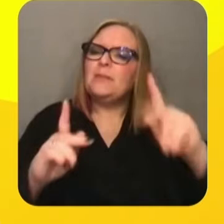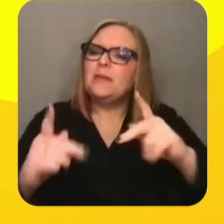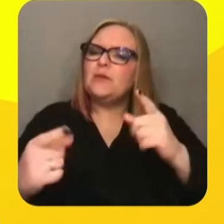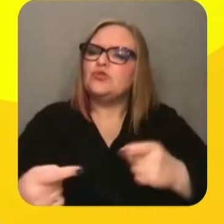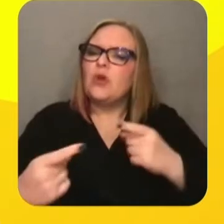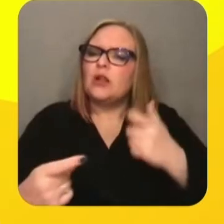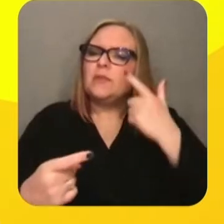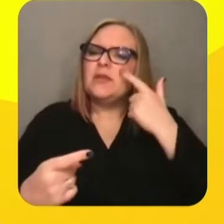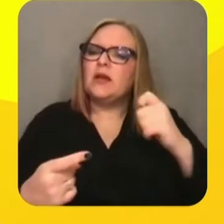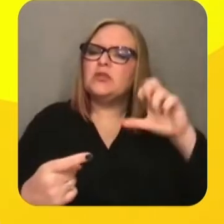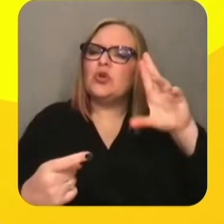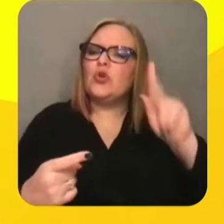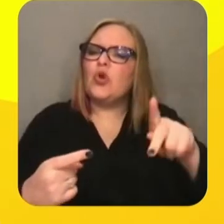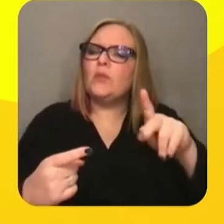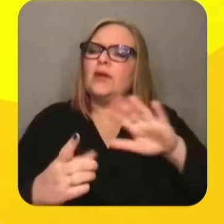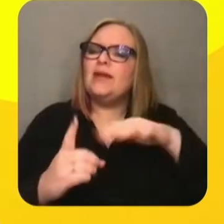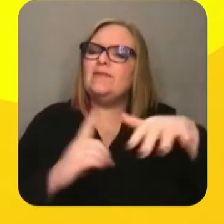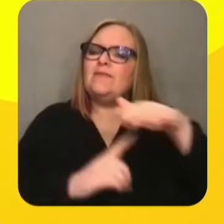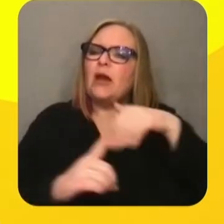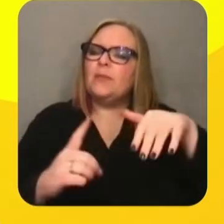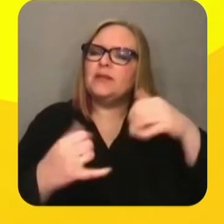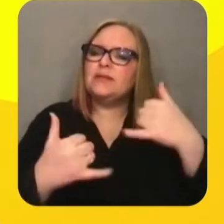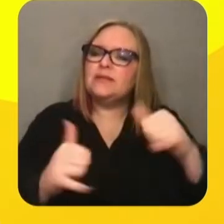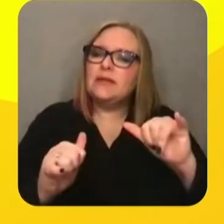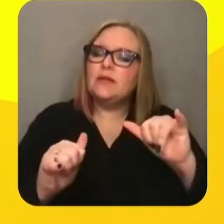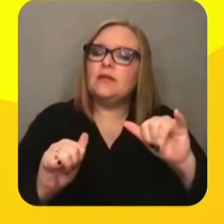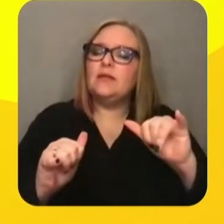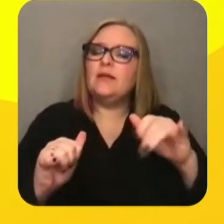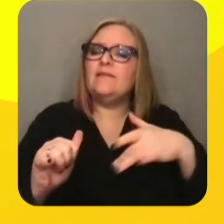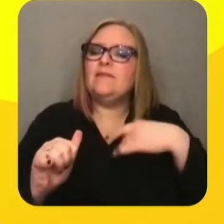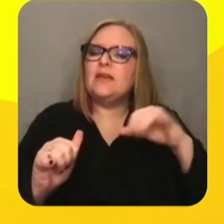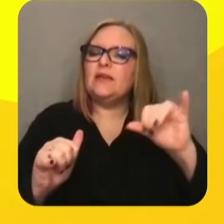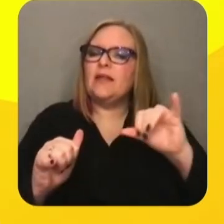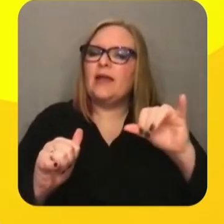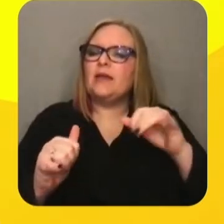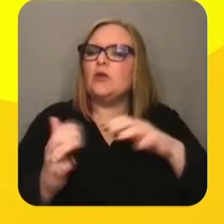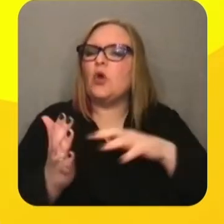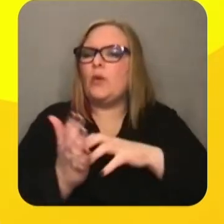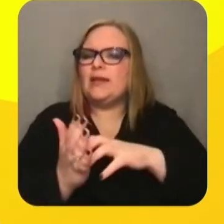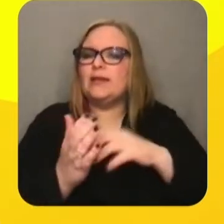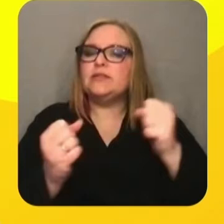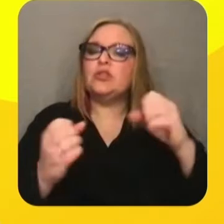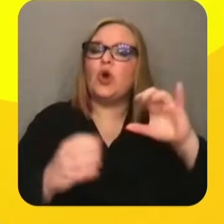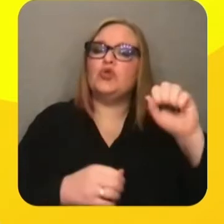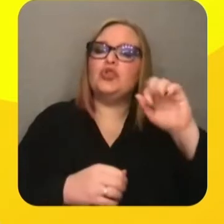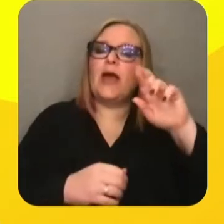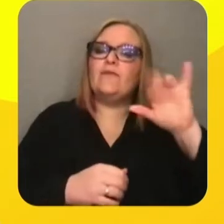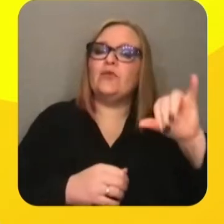environments who still make some feel like a weakness. So, Geoffrey, if I can just turn to you. What are your thoughts?